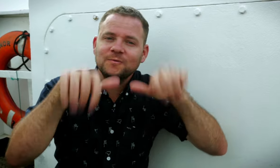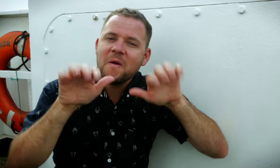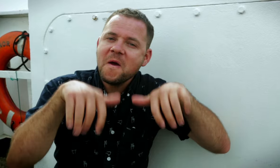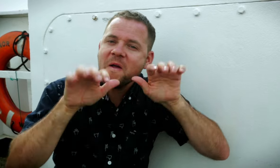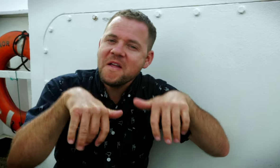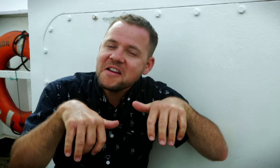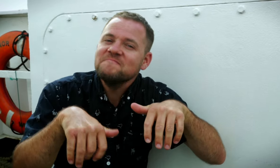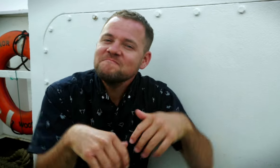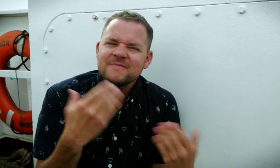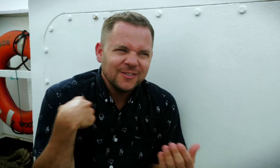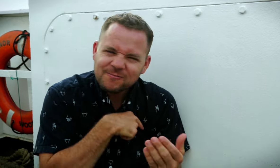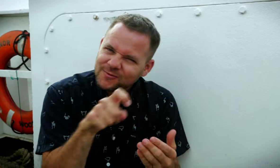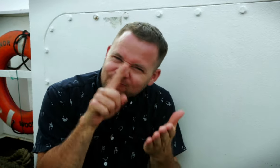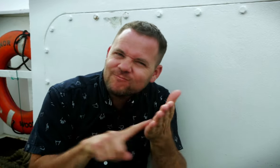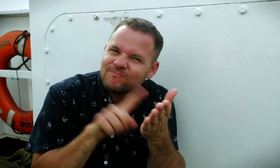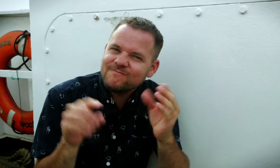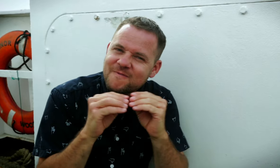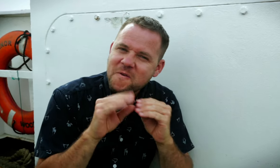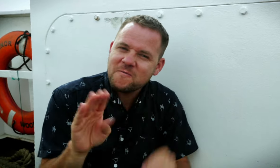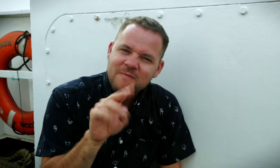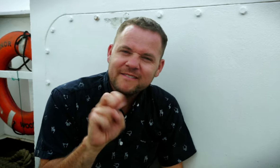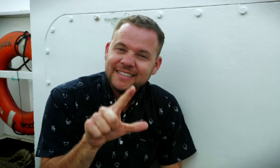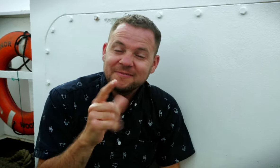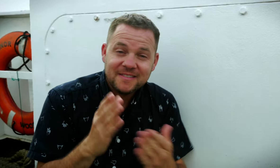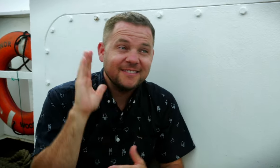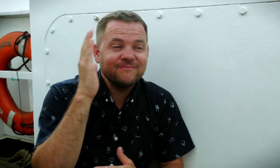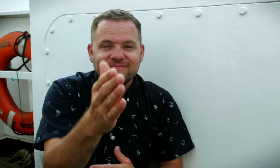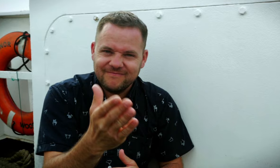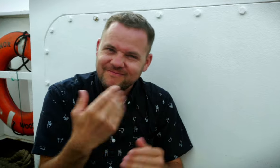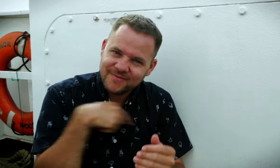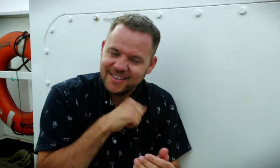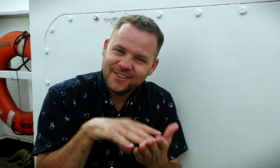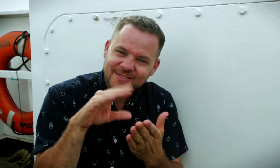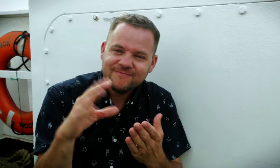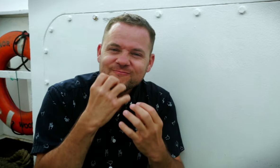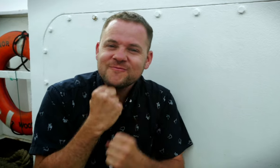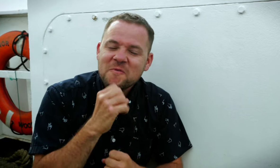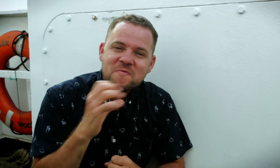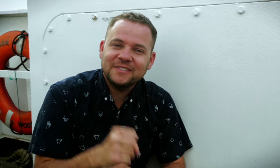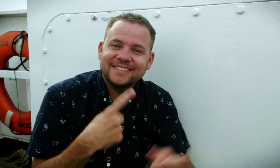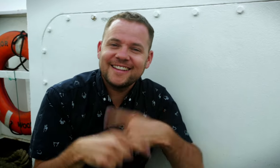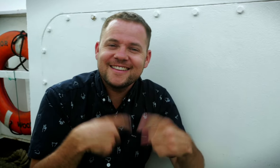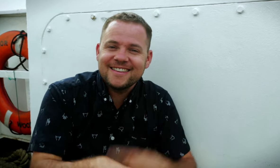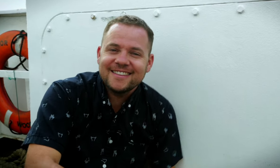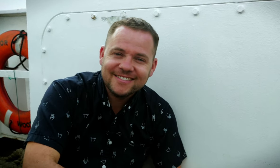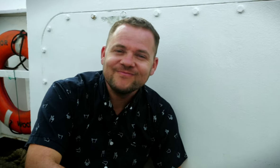"Snow". We should look into that a bit more. Maybe in the future we can learn their old sign language.